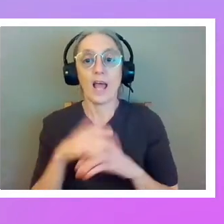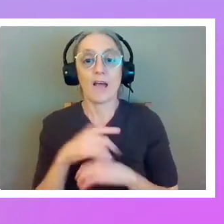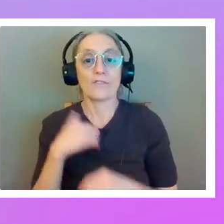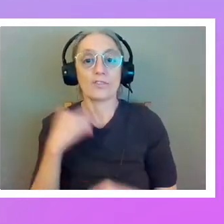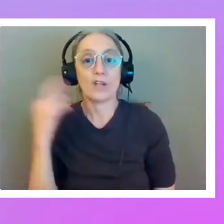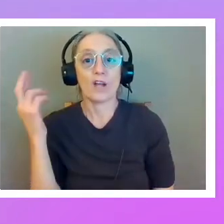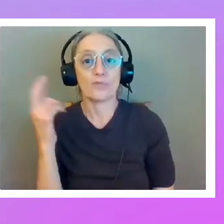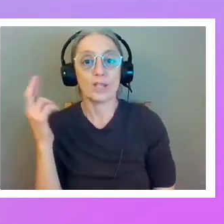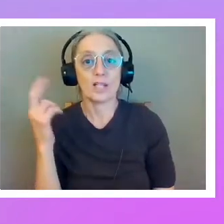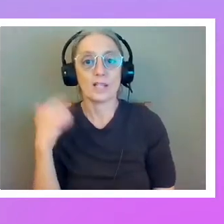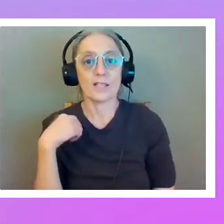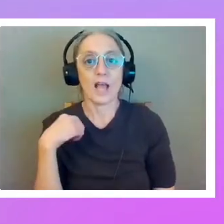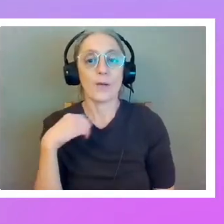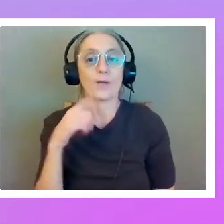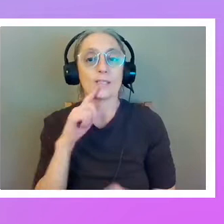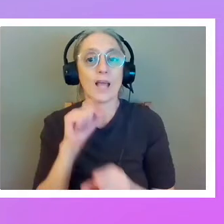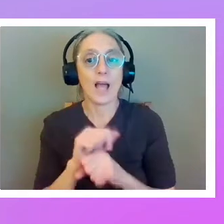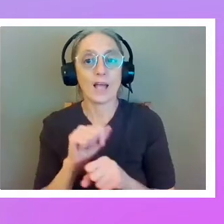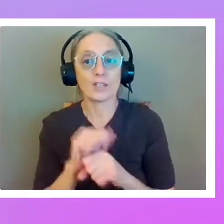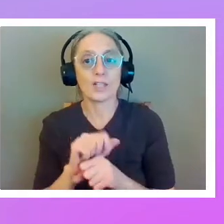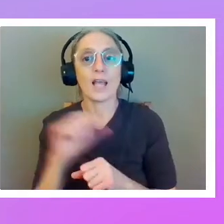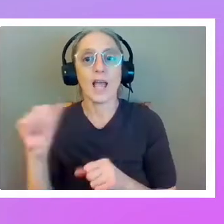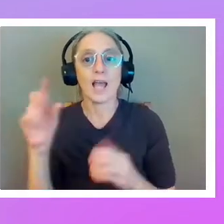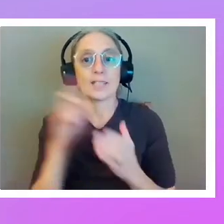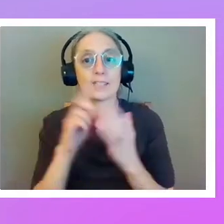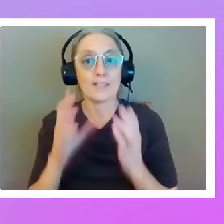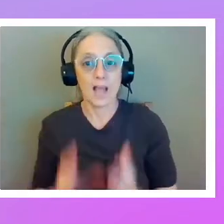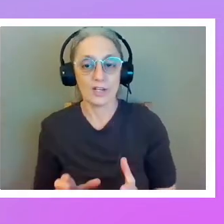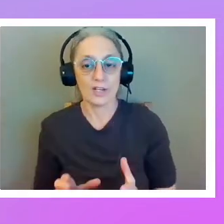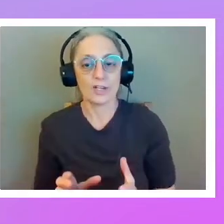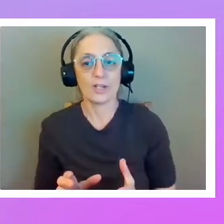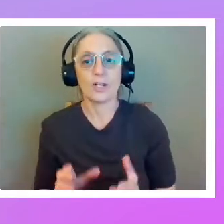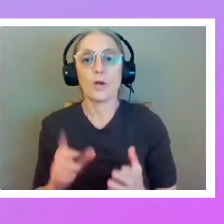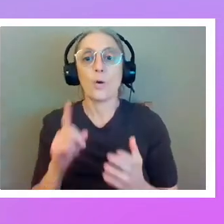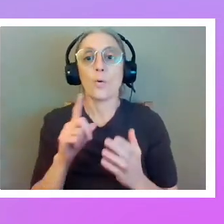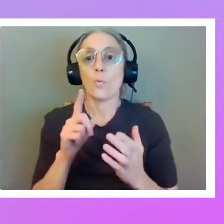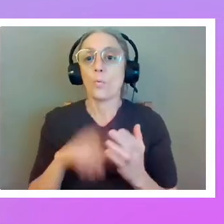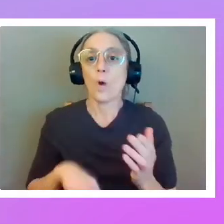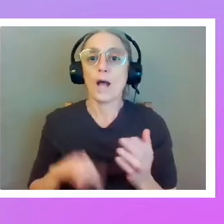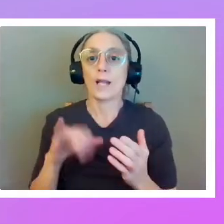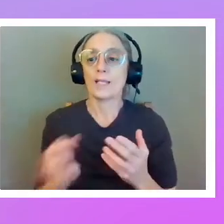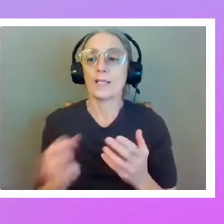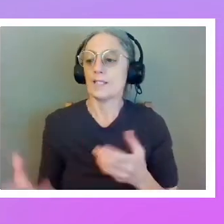I was in fact a designer was what is inclusive design anyways?